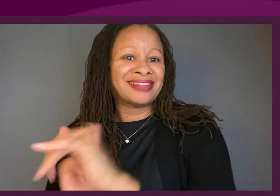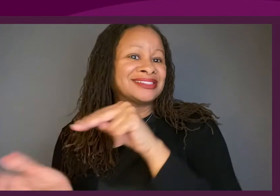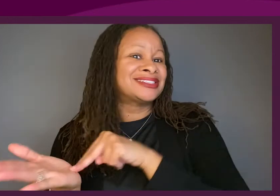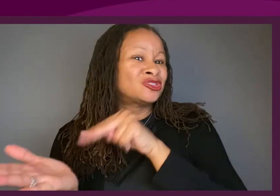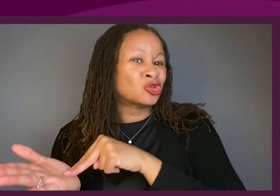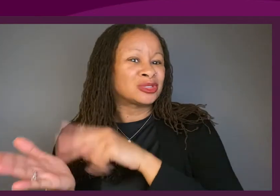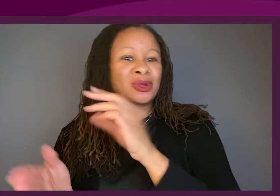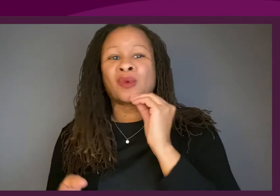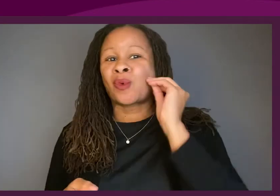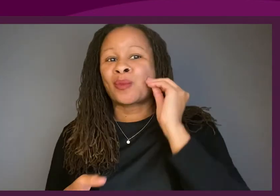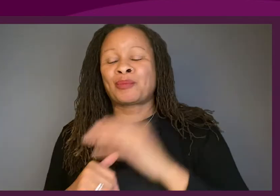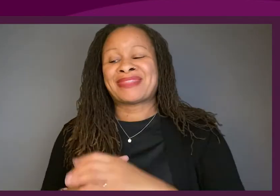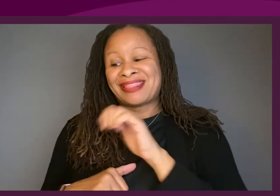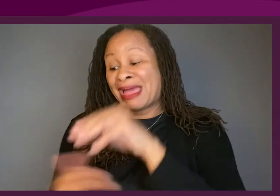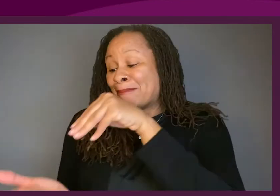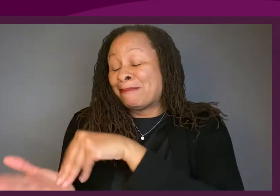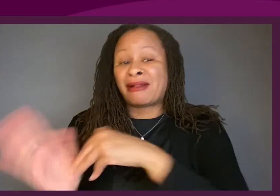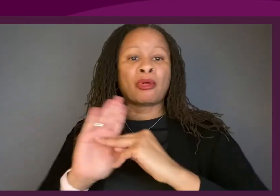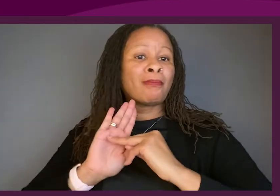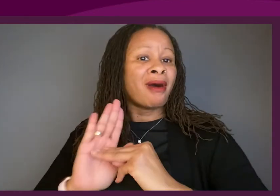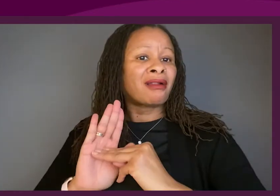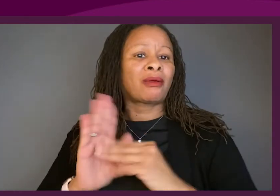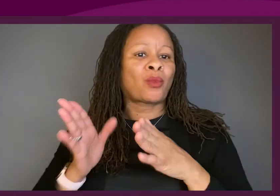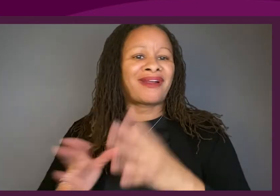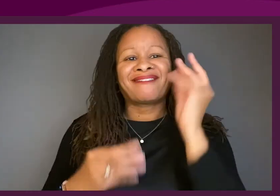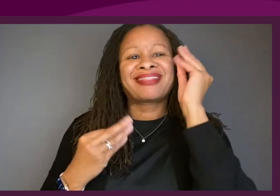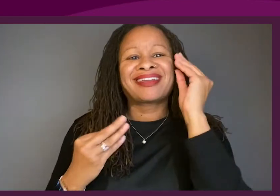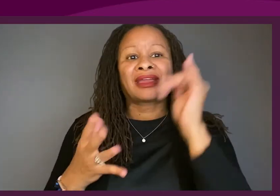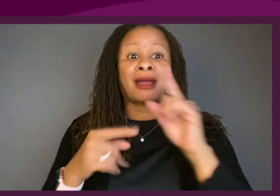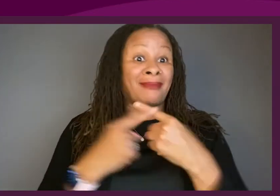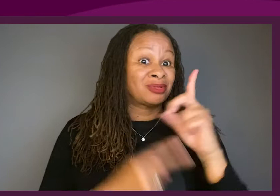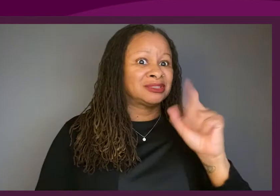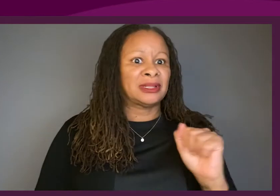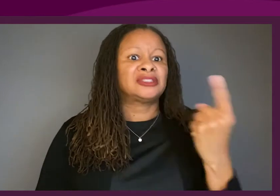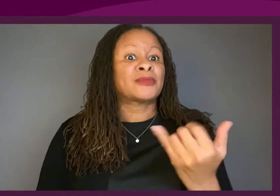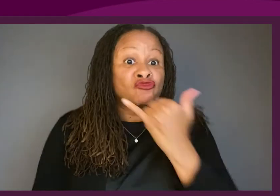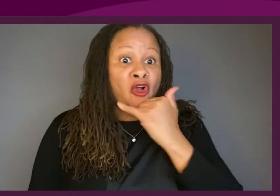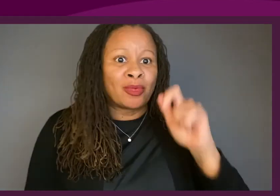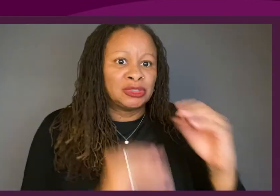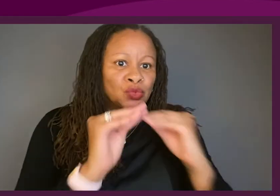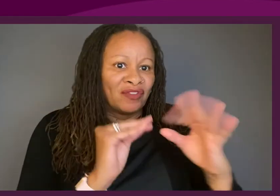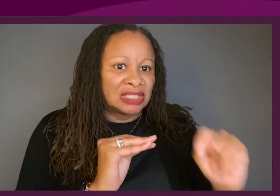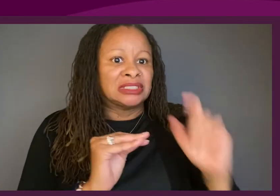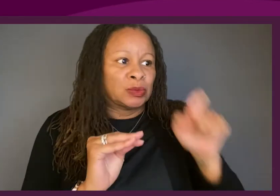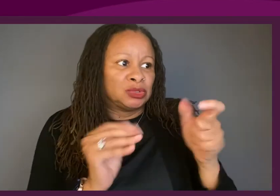This is a medical model way of thinking about disability.